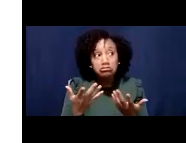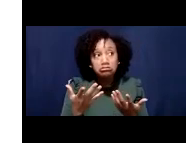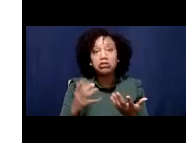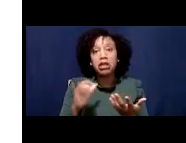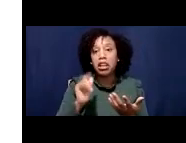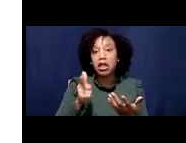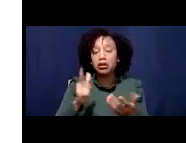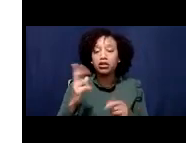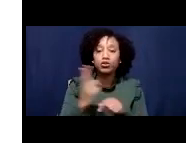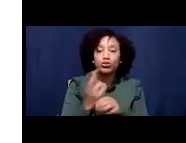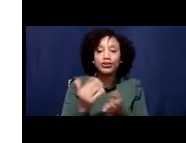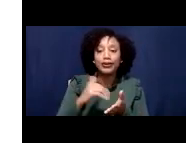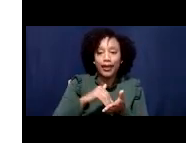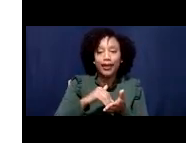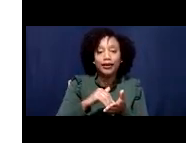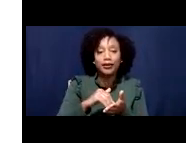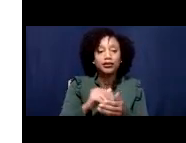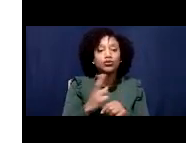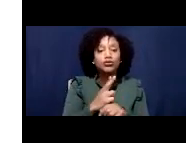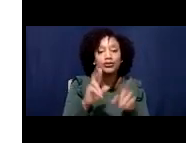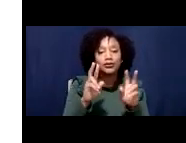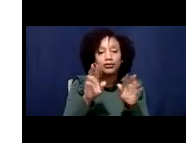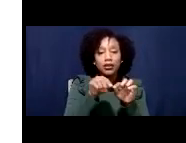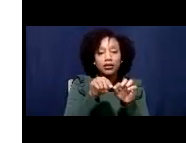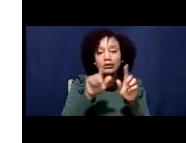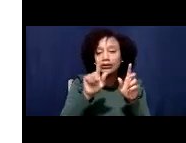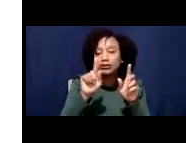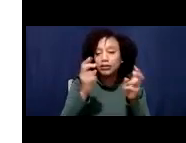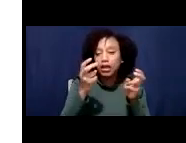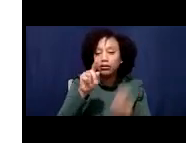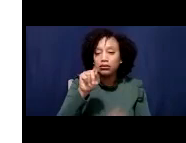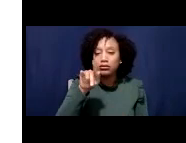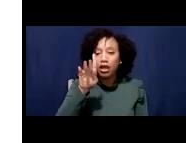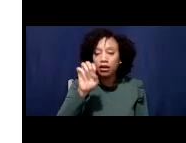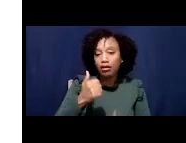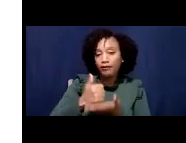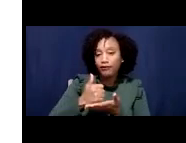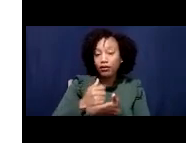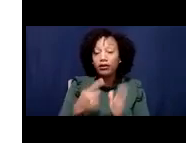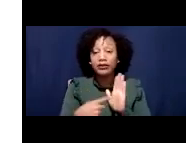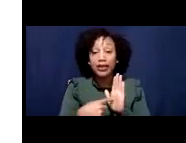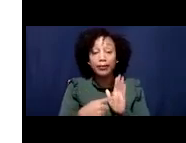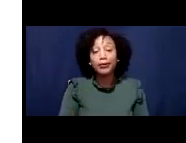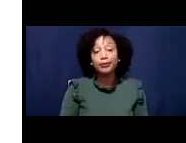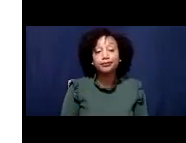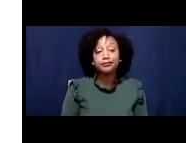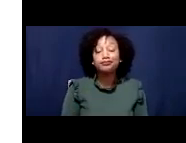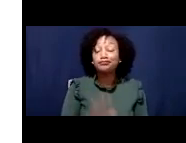Using the slide title is helpful. So for example, writing something like, "On the virtual meeting norm slide,